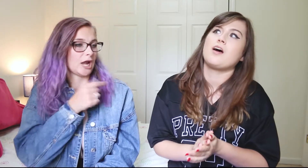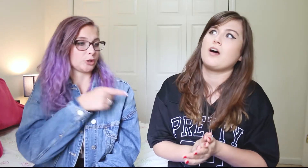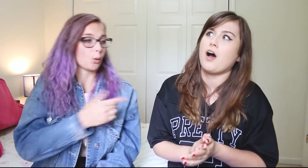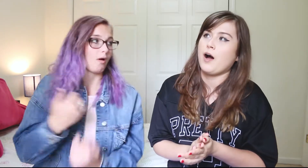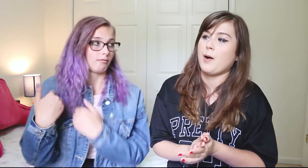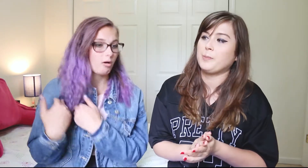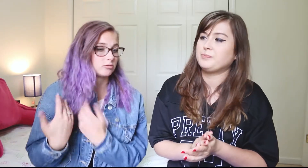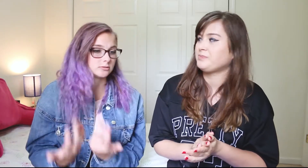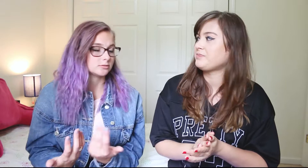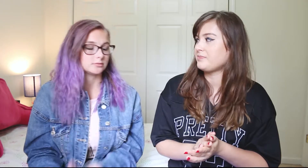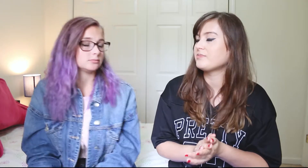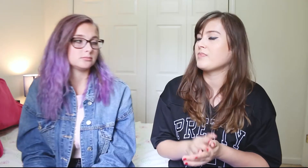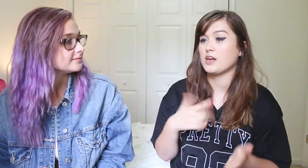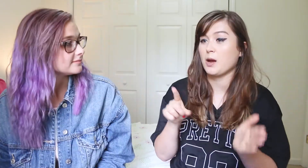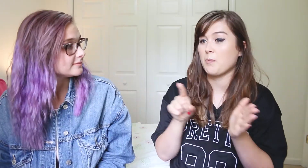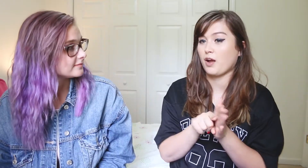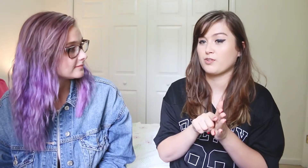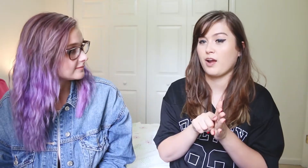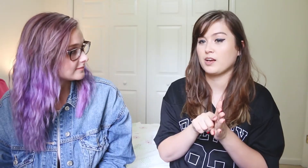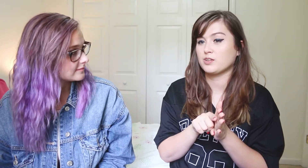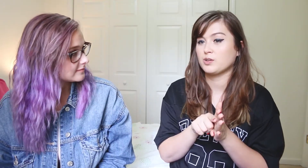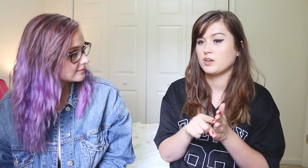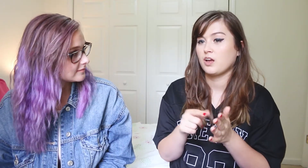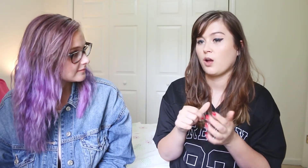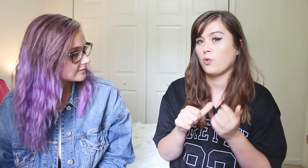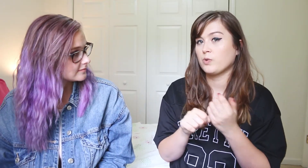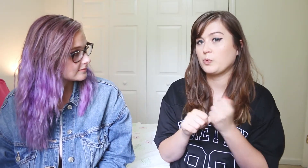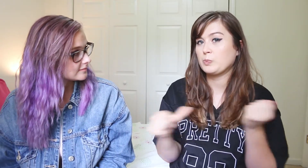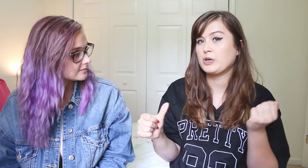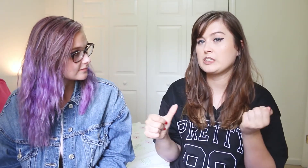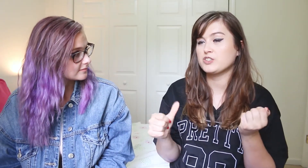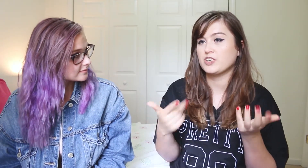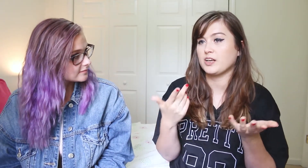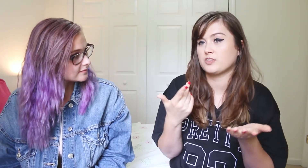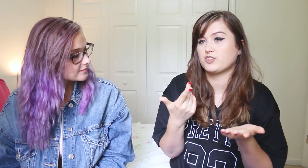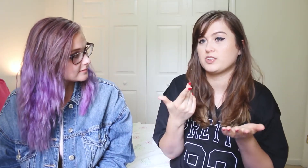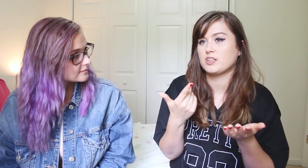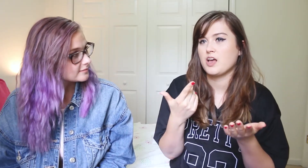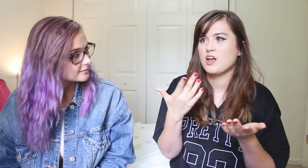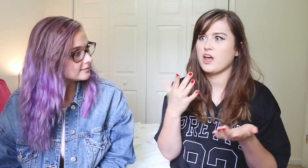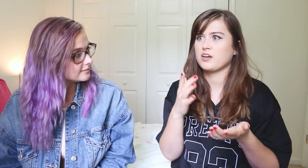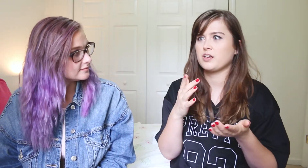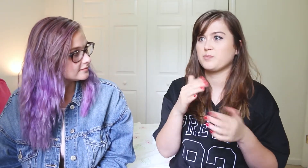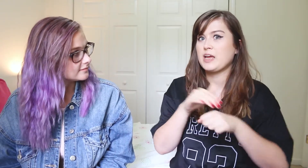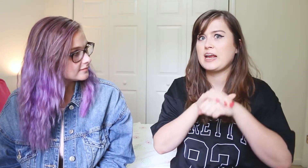Not your fault. My grades were shit.